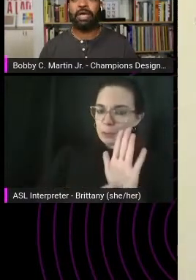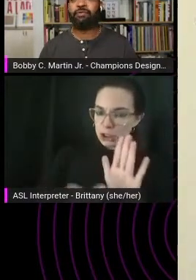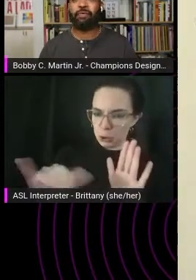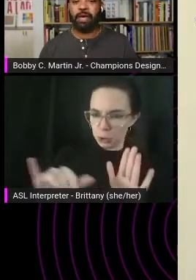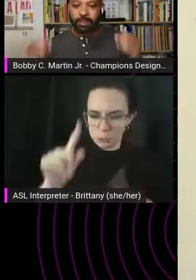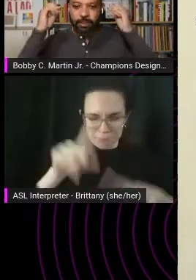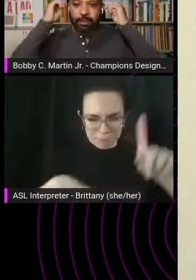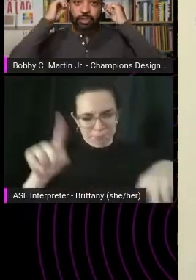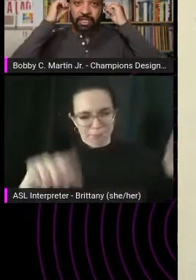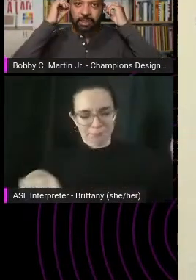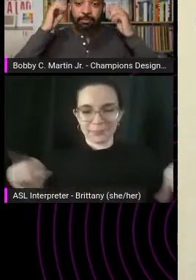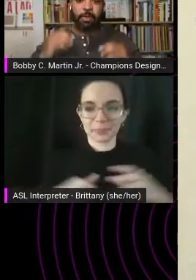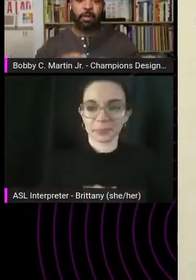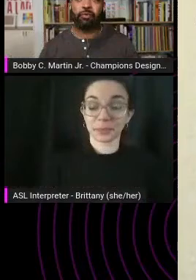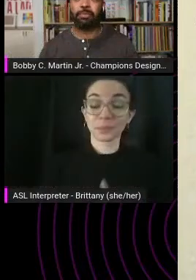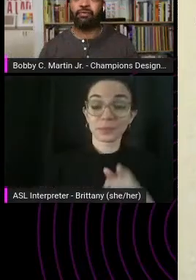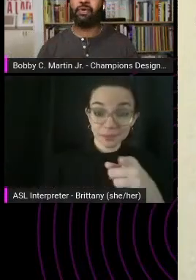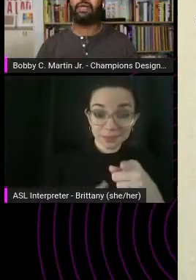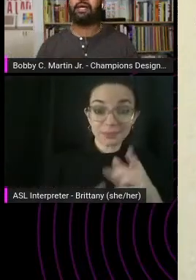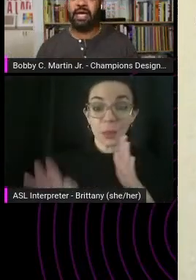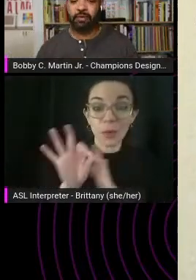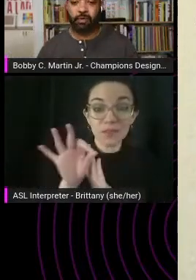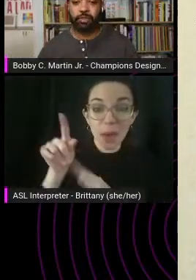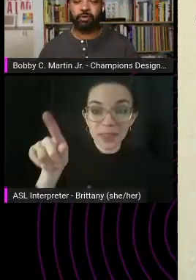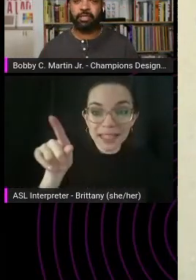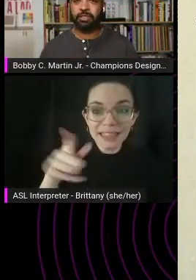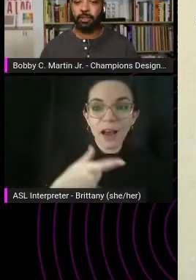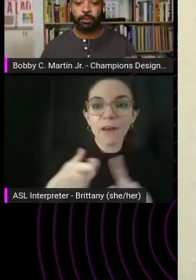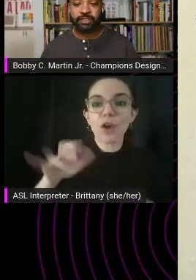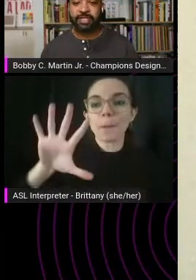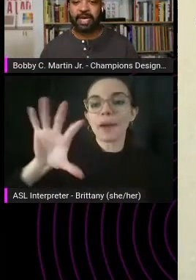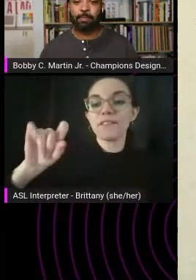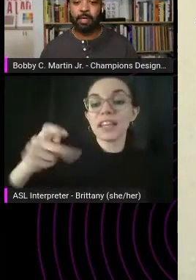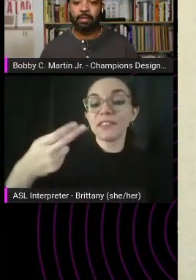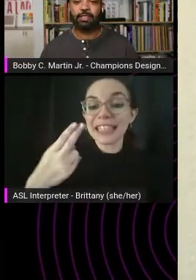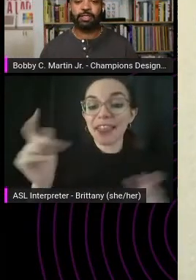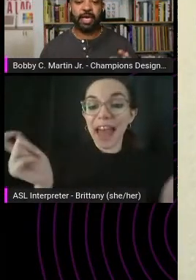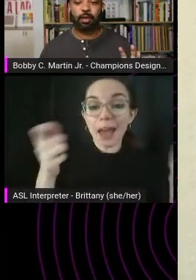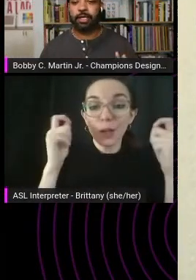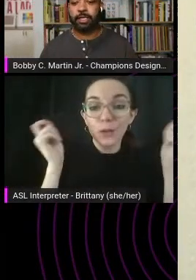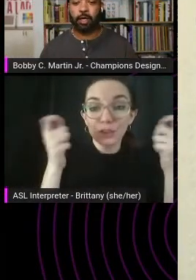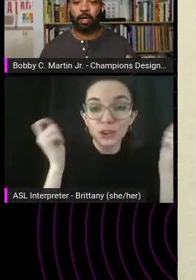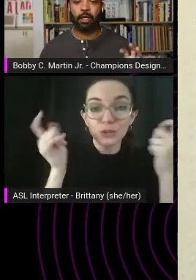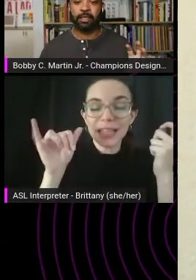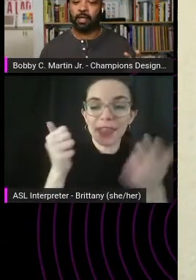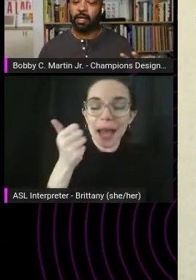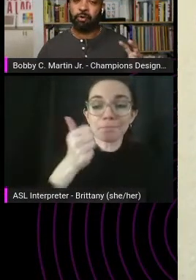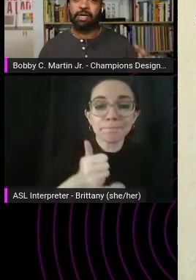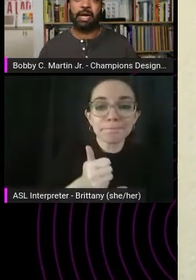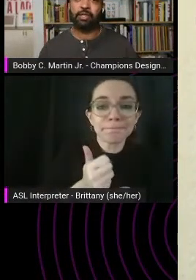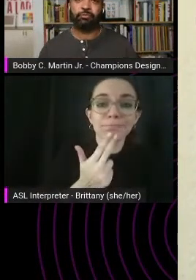We even found this little gem from the 50th Anniversary. This little stamp that just had Carnegie Hall written out